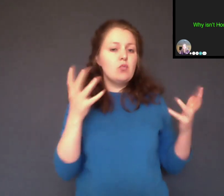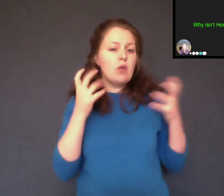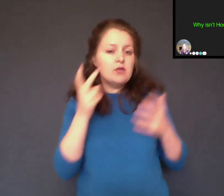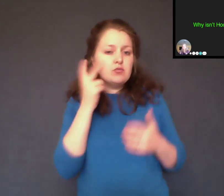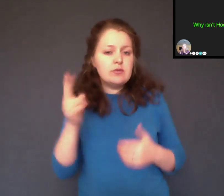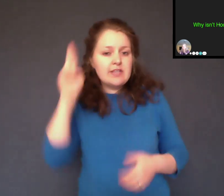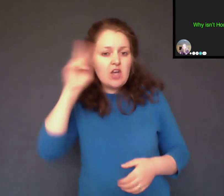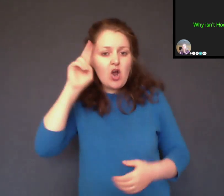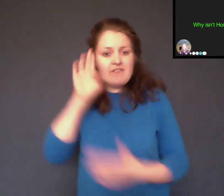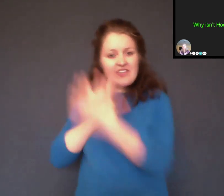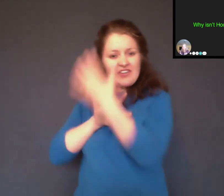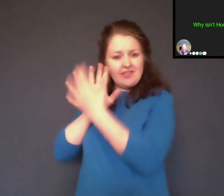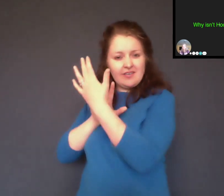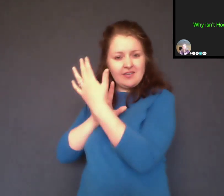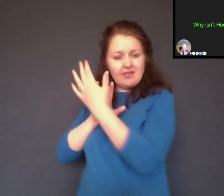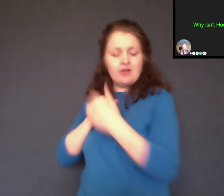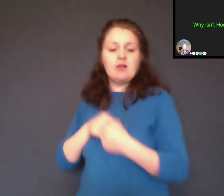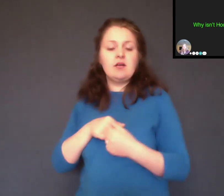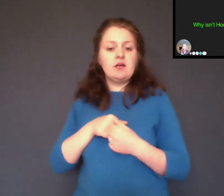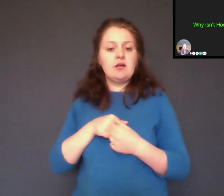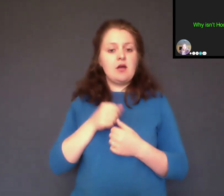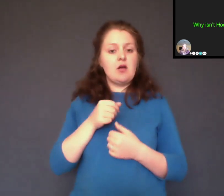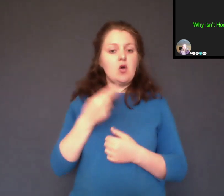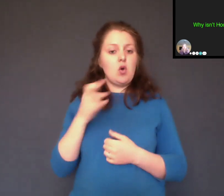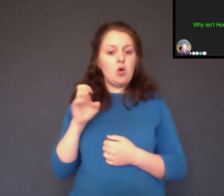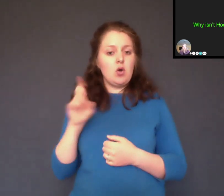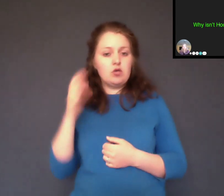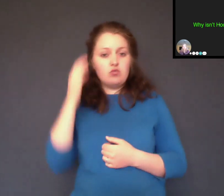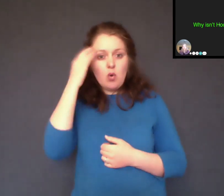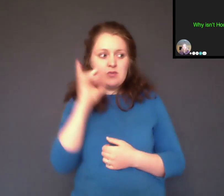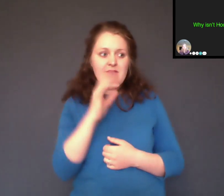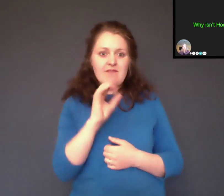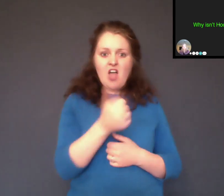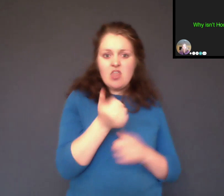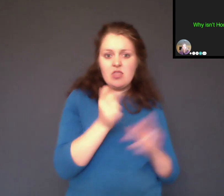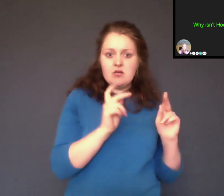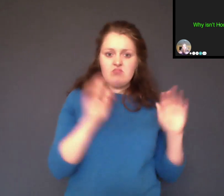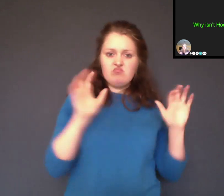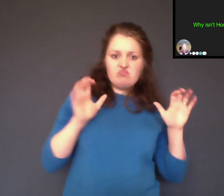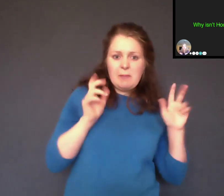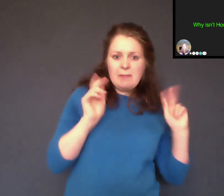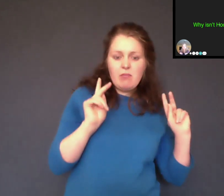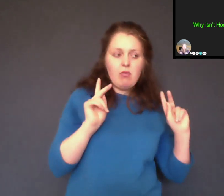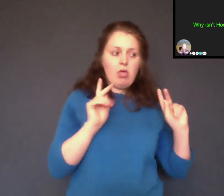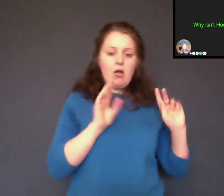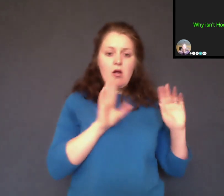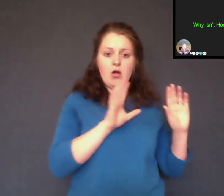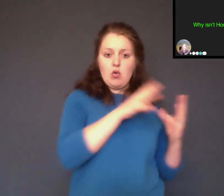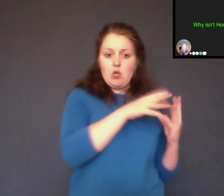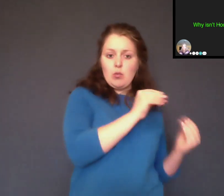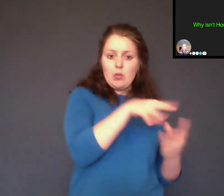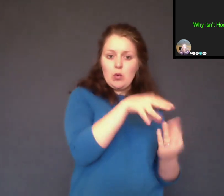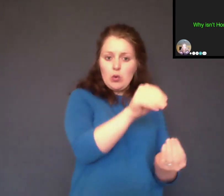more that the creatures are out of the way the bigger chances he has at getting harvey